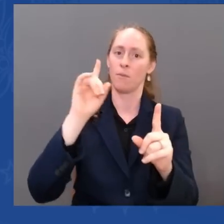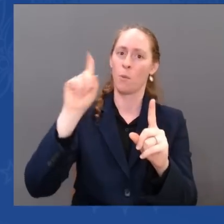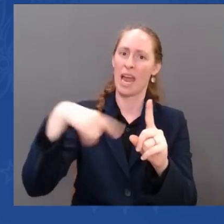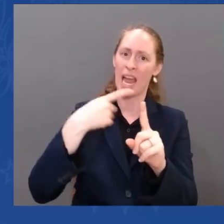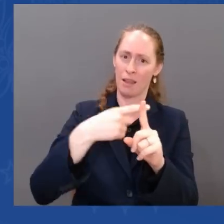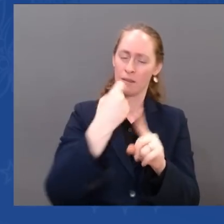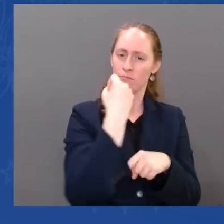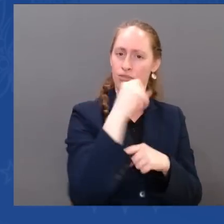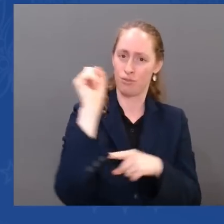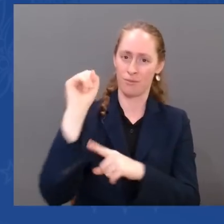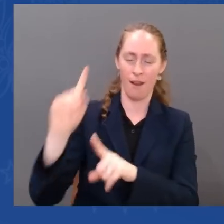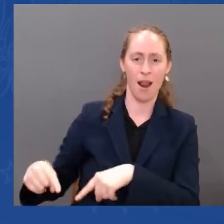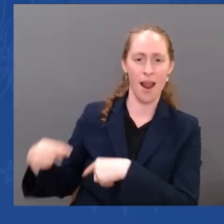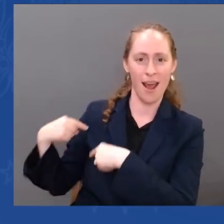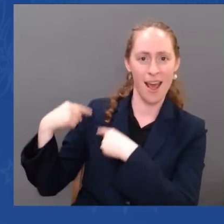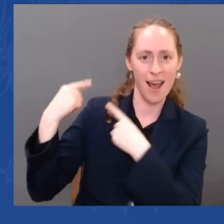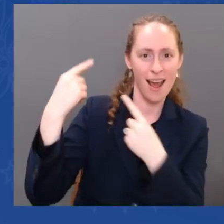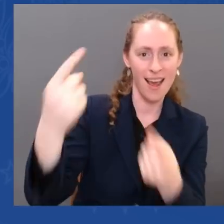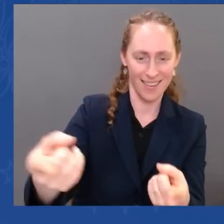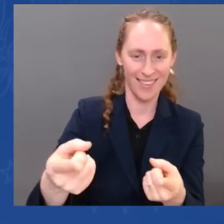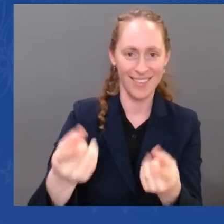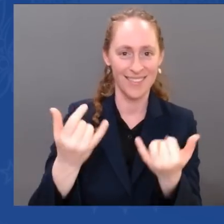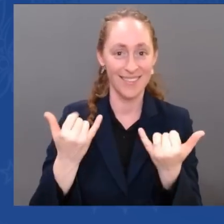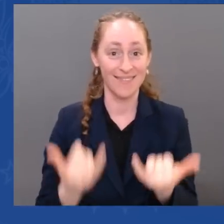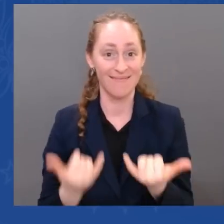as the premiere party of the Ecumenical Patriarchate